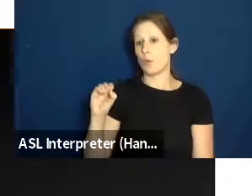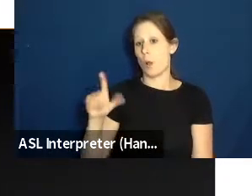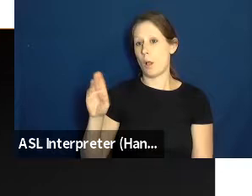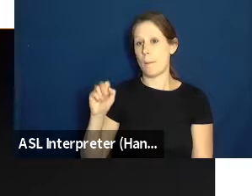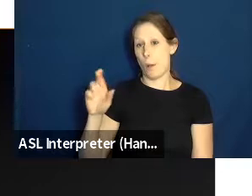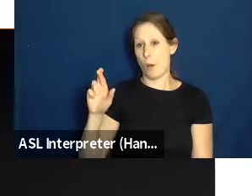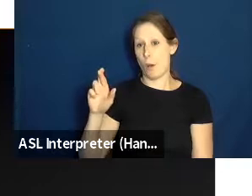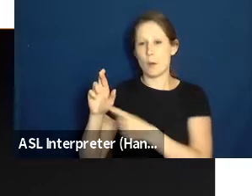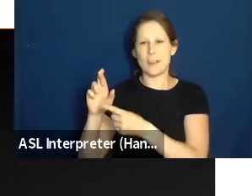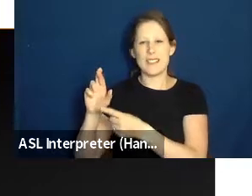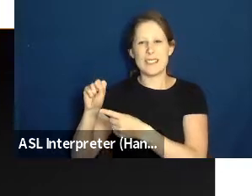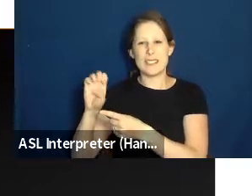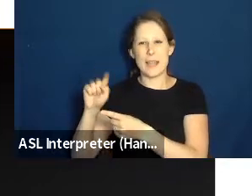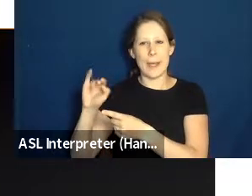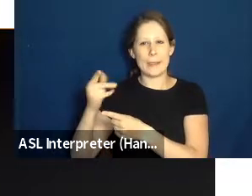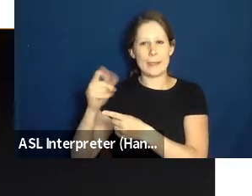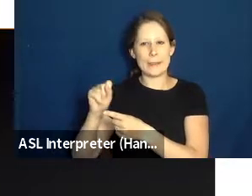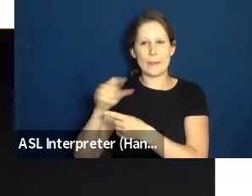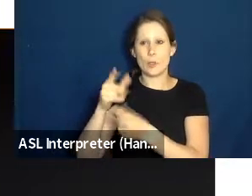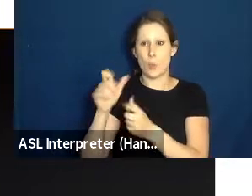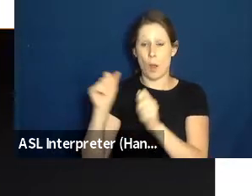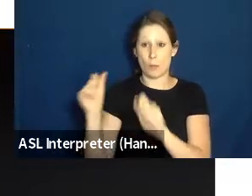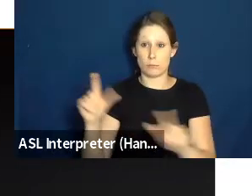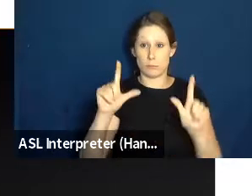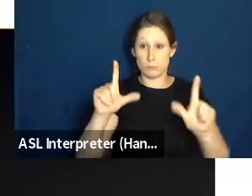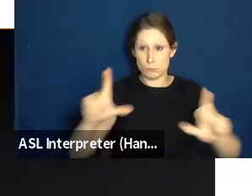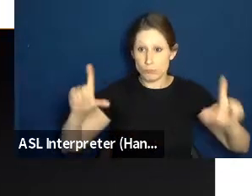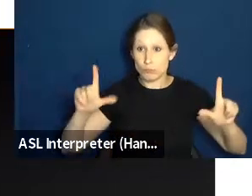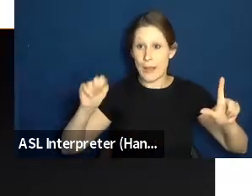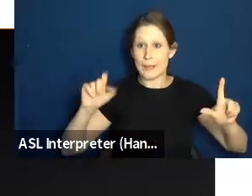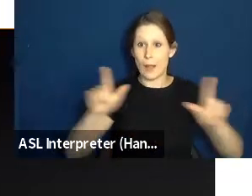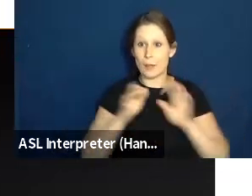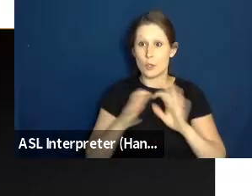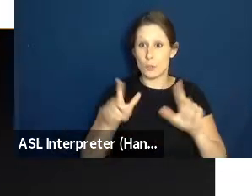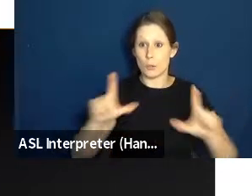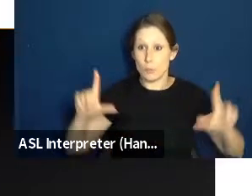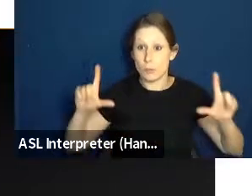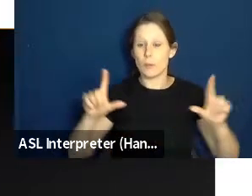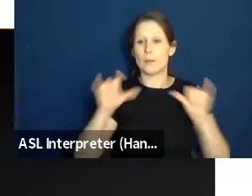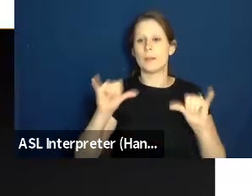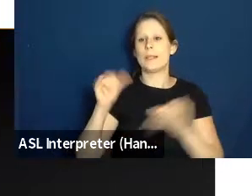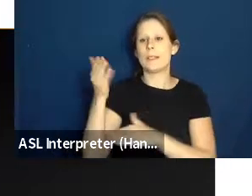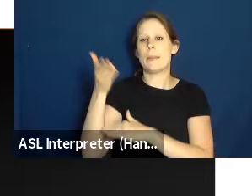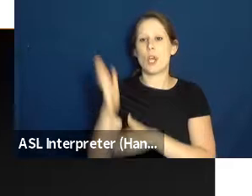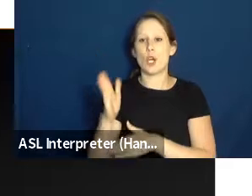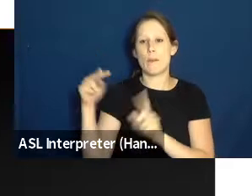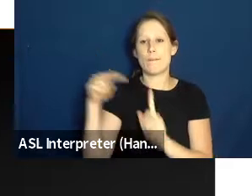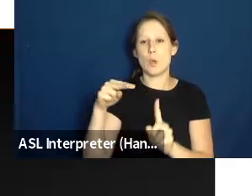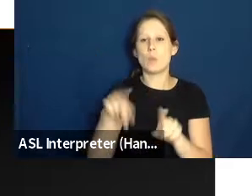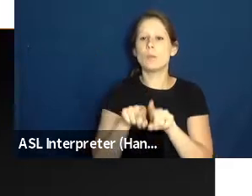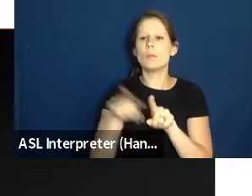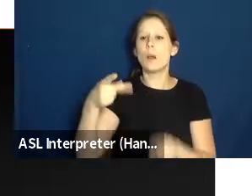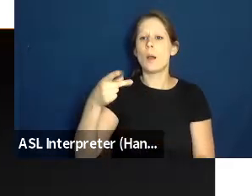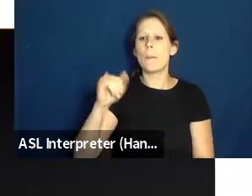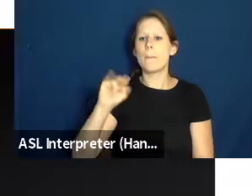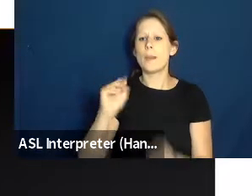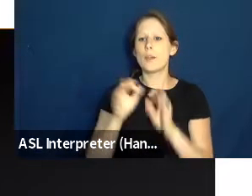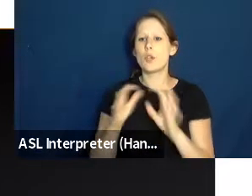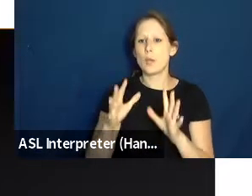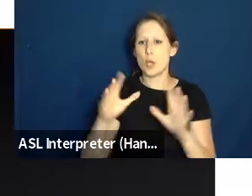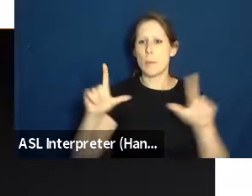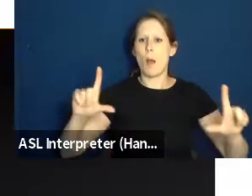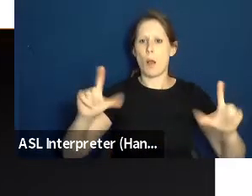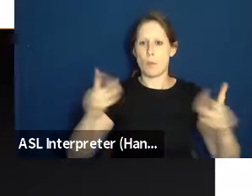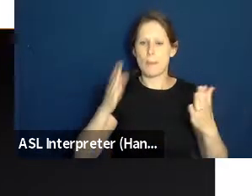If you'd like the interpreters box to be large, remain on speaker box. Our